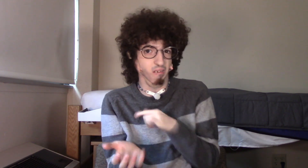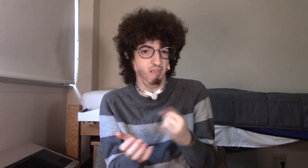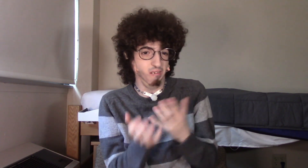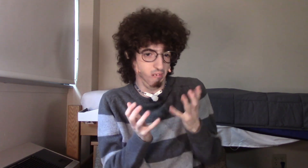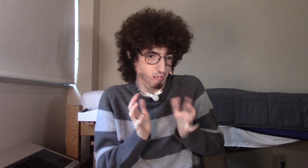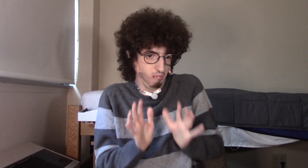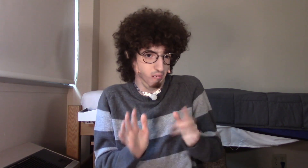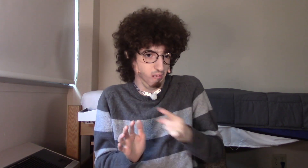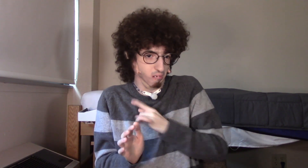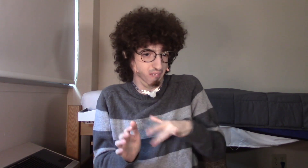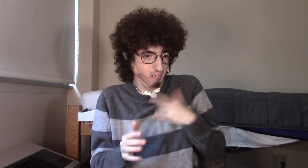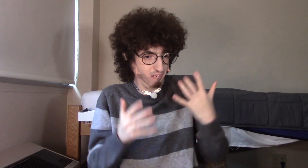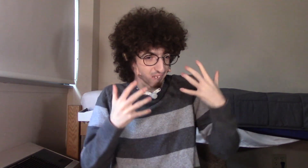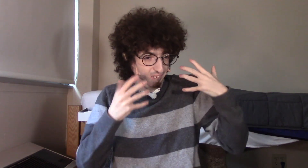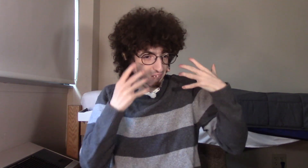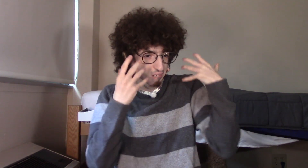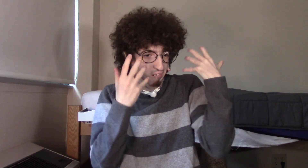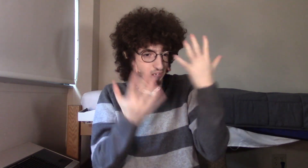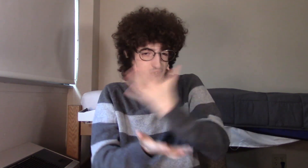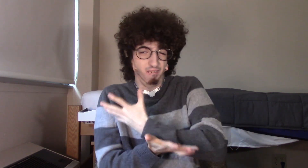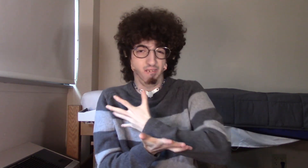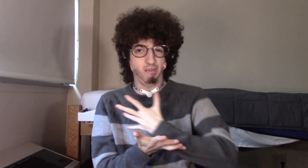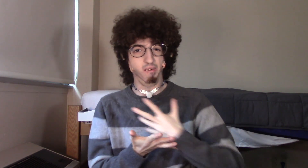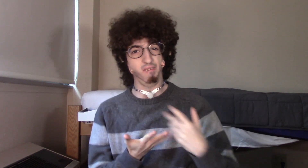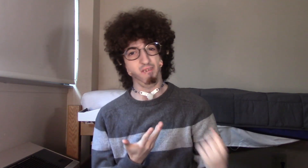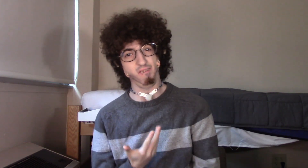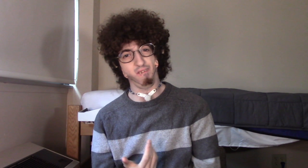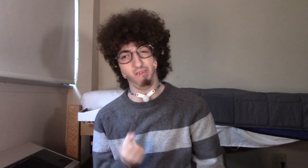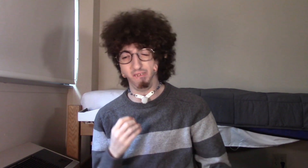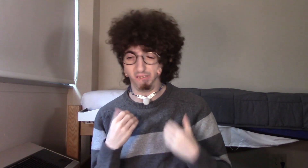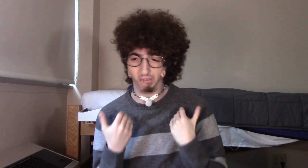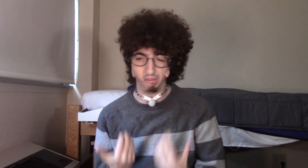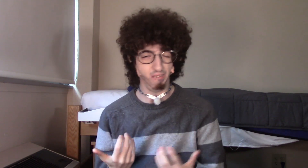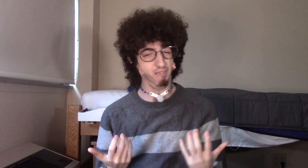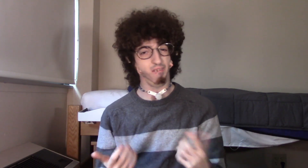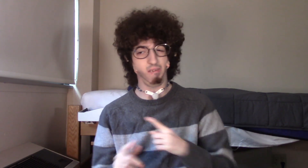I just-I felt drained...so tired